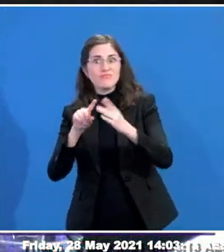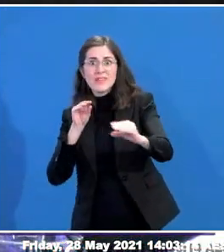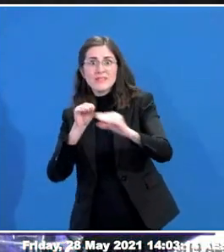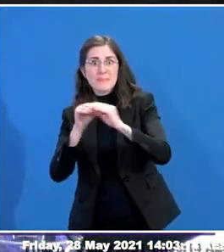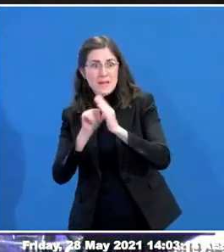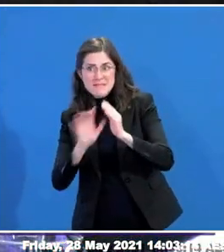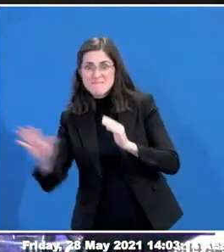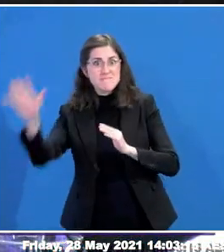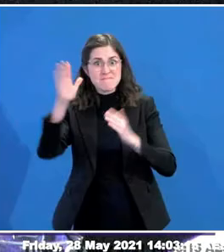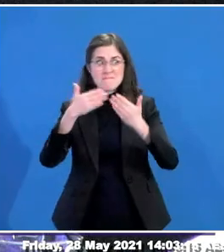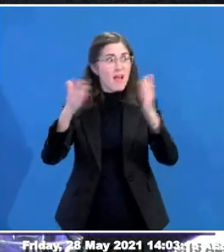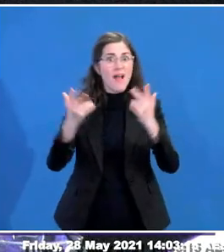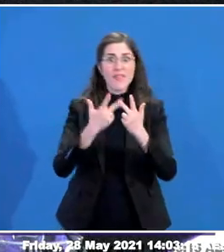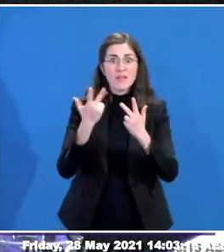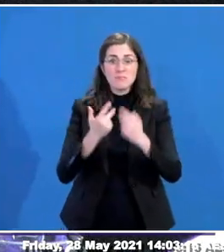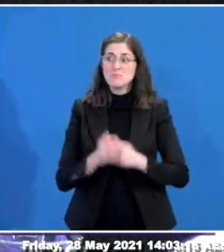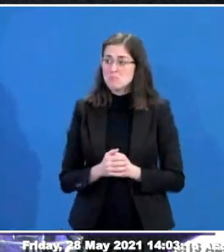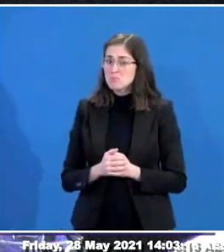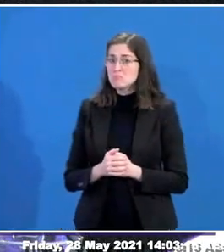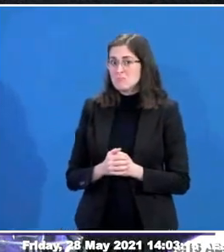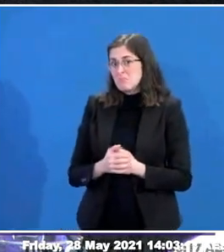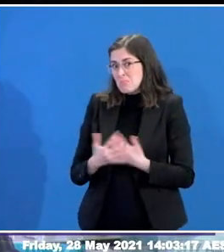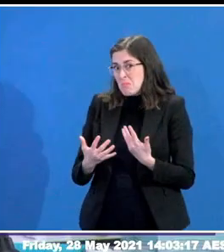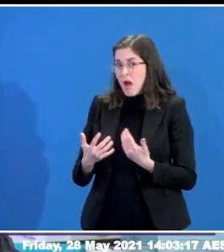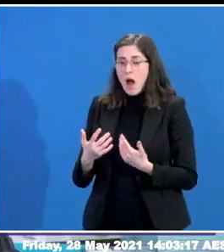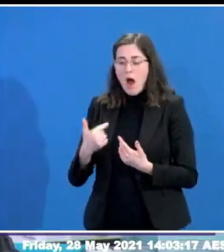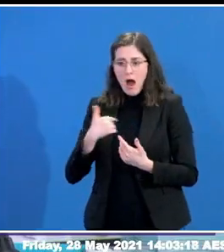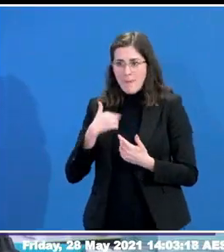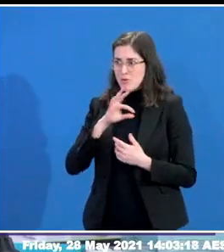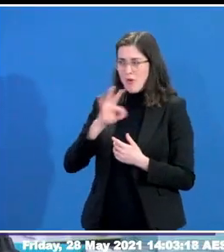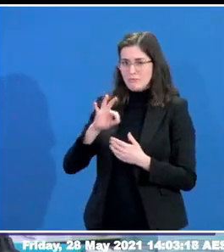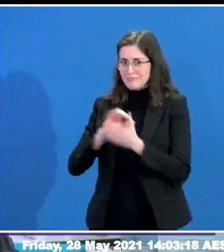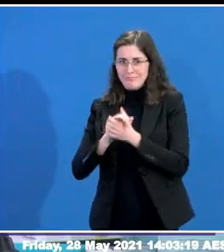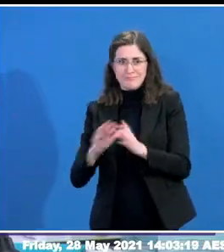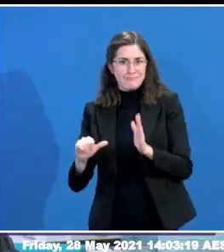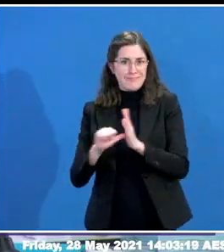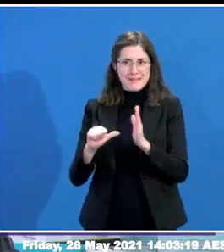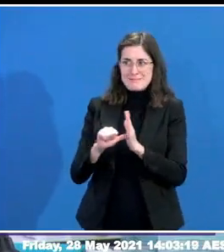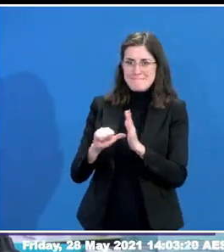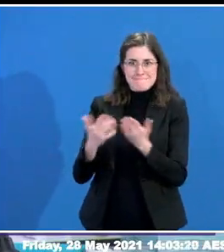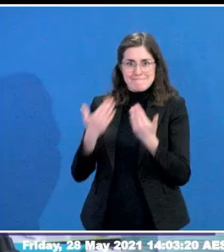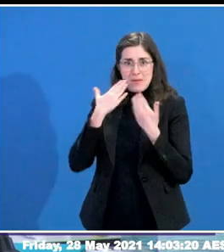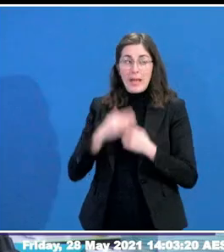I would assume that would be the case, that's why we are... You're not an economist, are you? I'm not an economist, Chair. CHAIR: Nor am I.